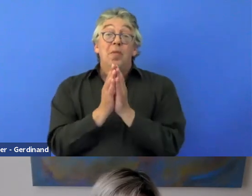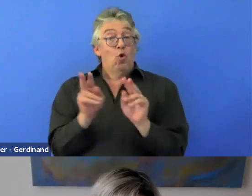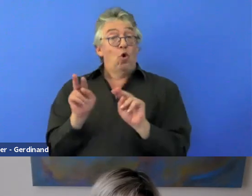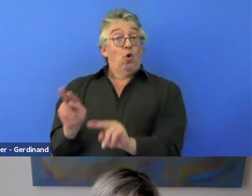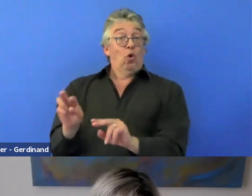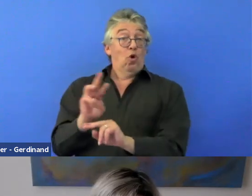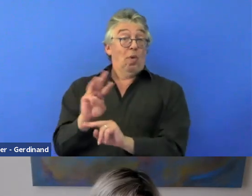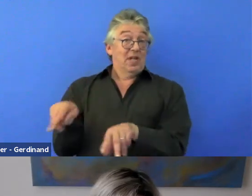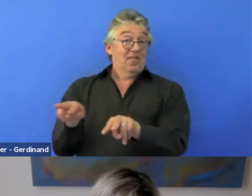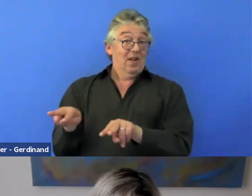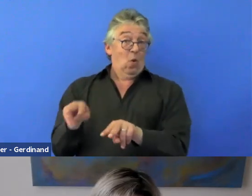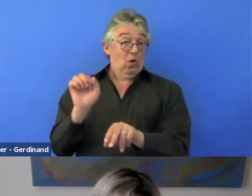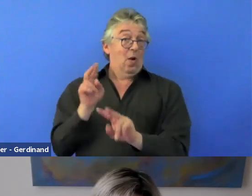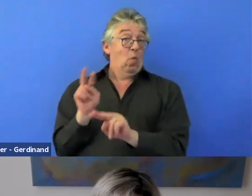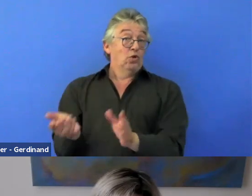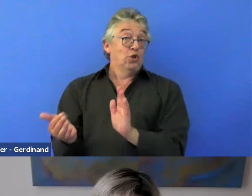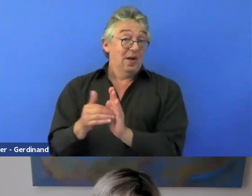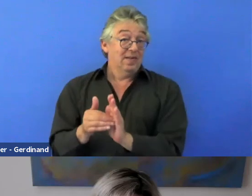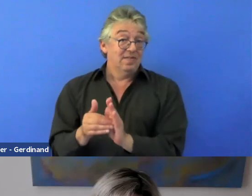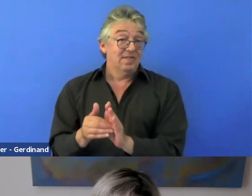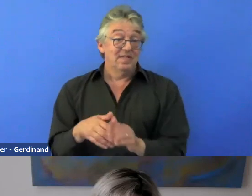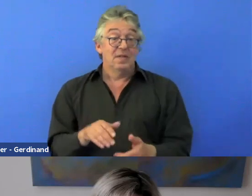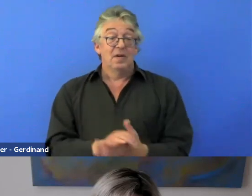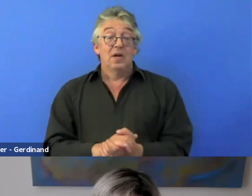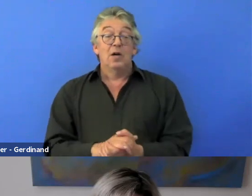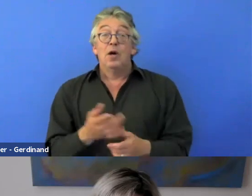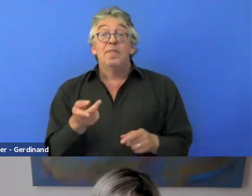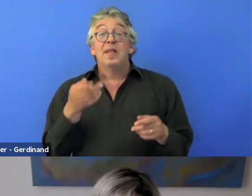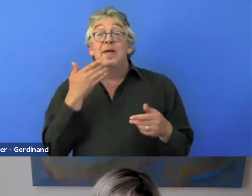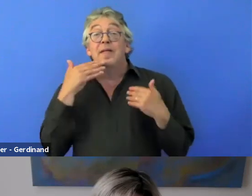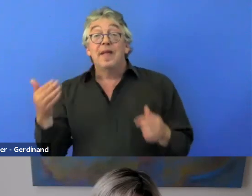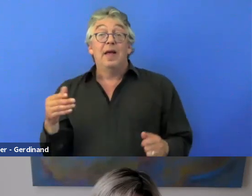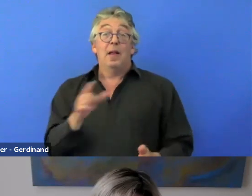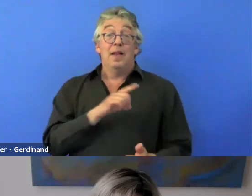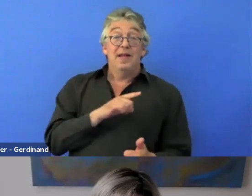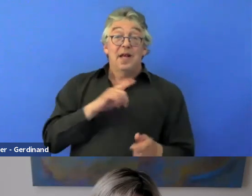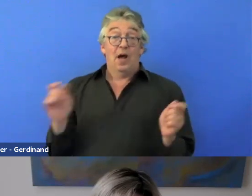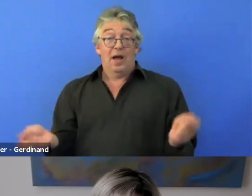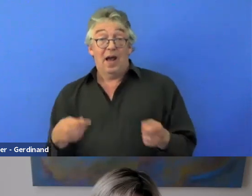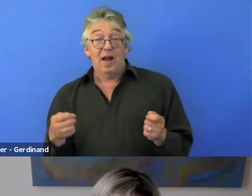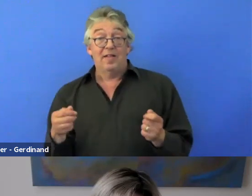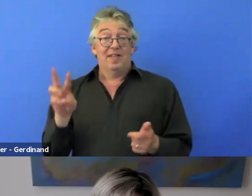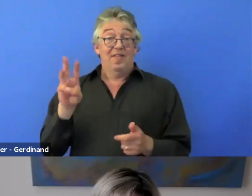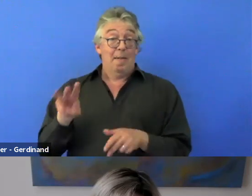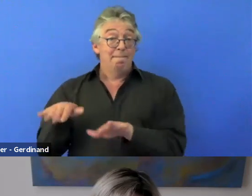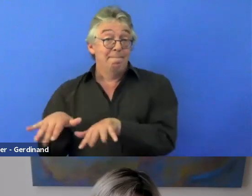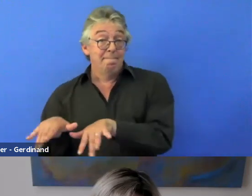I thank our interpreters, Lisa and Gerdinand, and also Wim for doing the captioning.